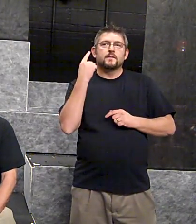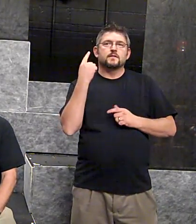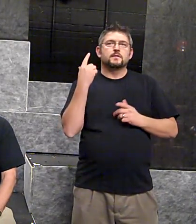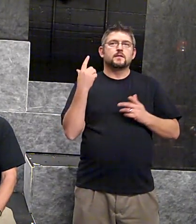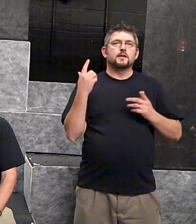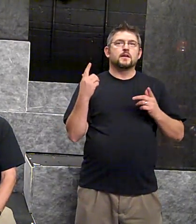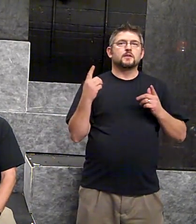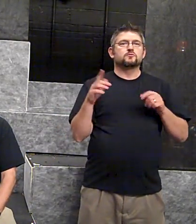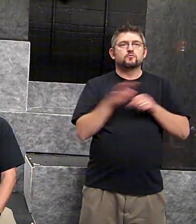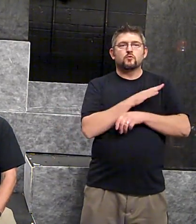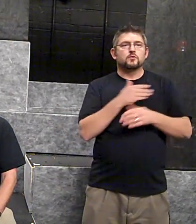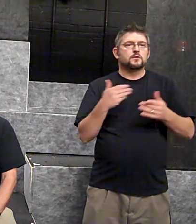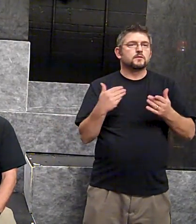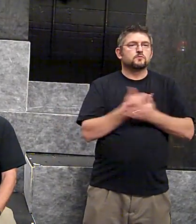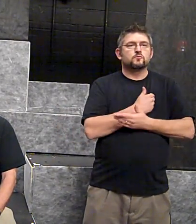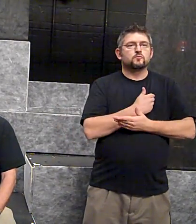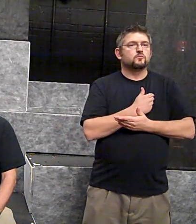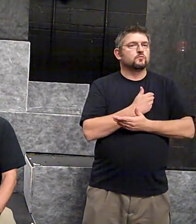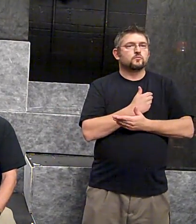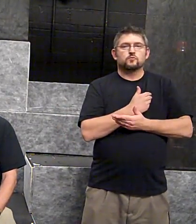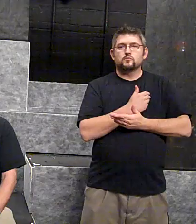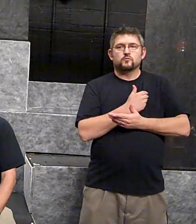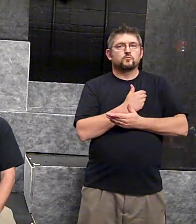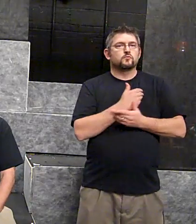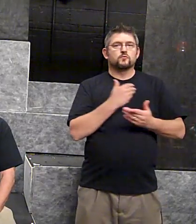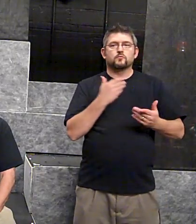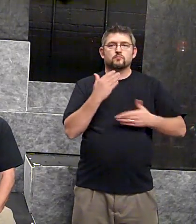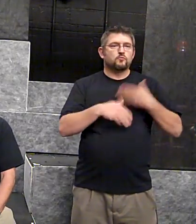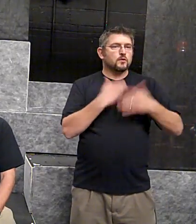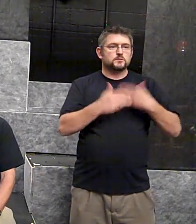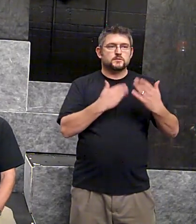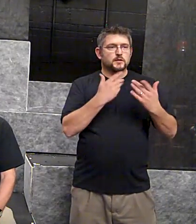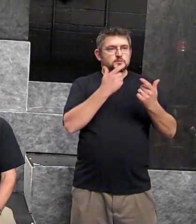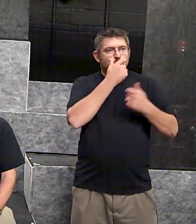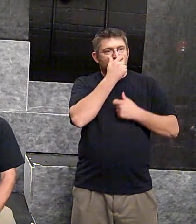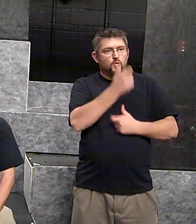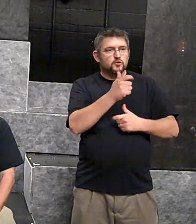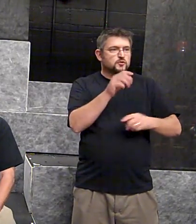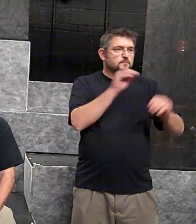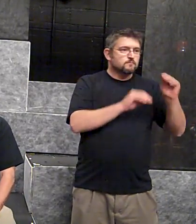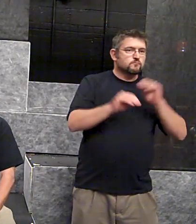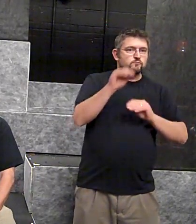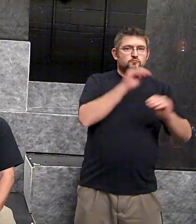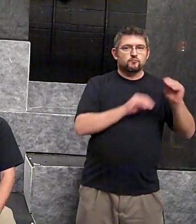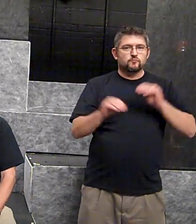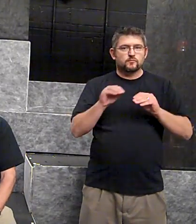and this pre process blocking and movement thing has been exciting